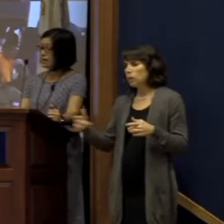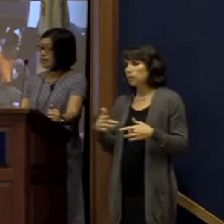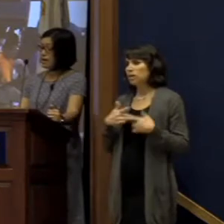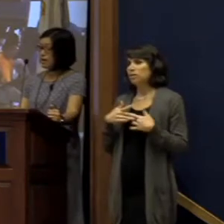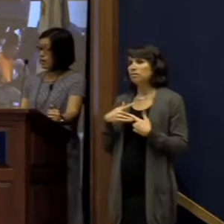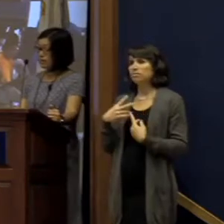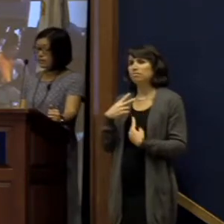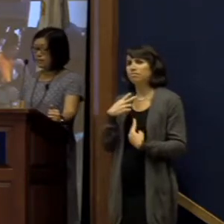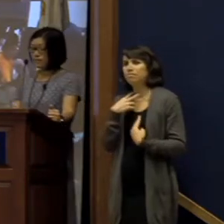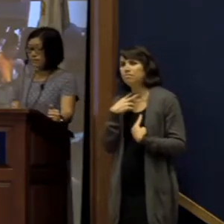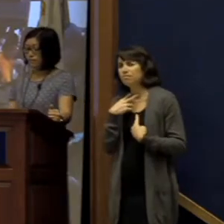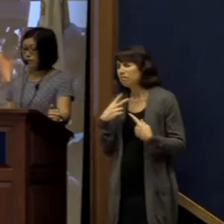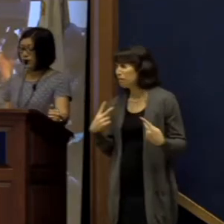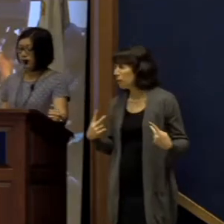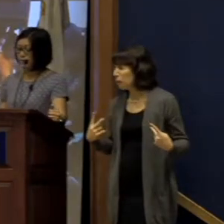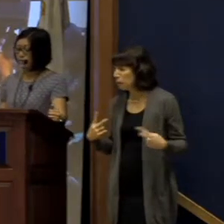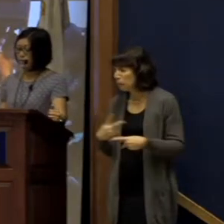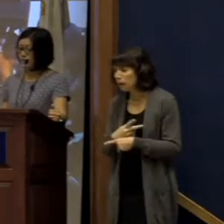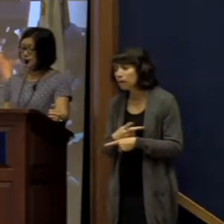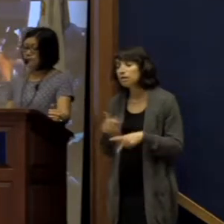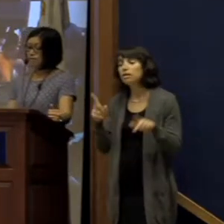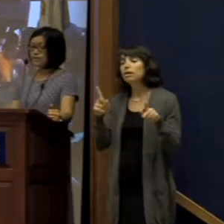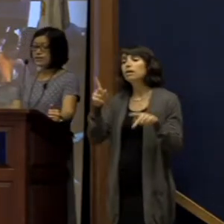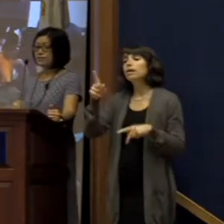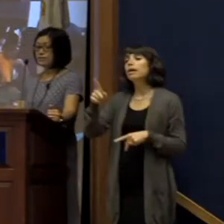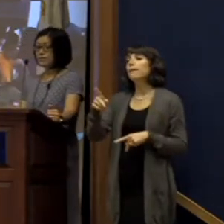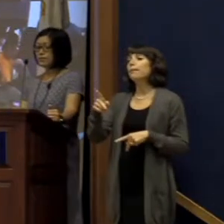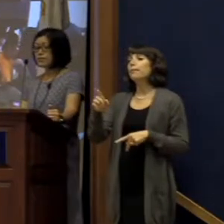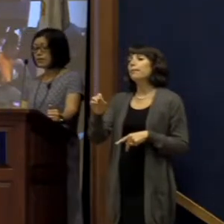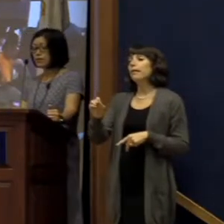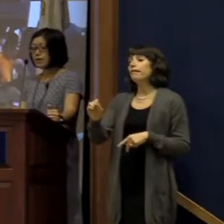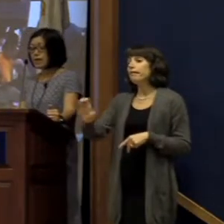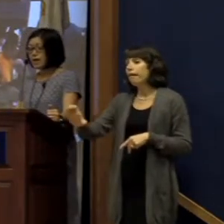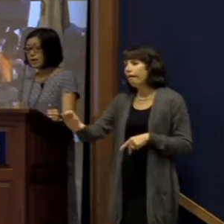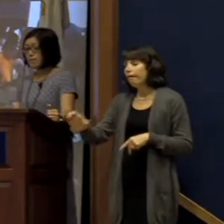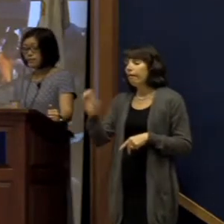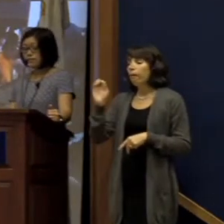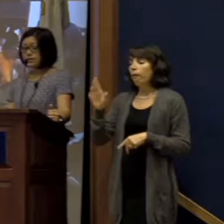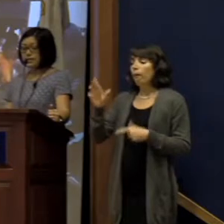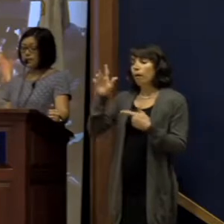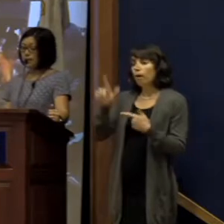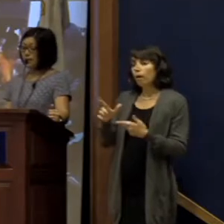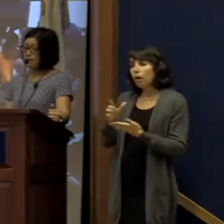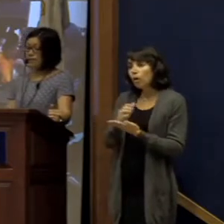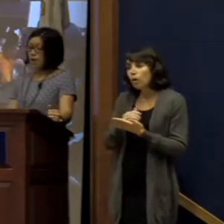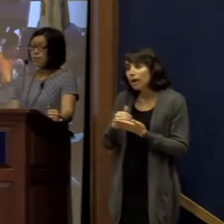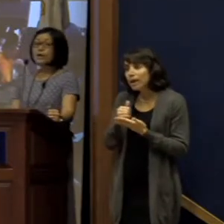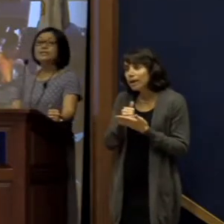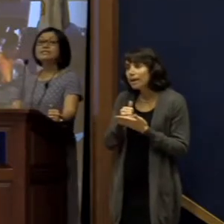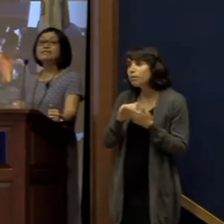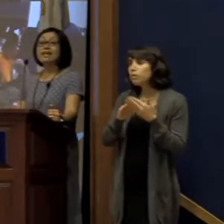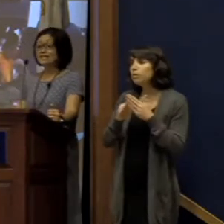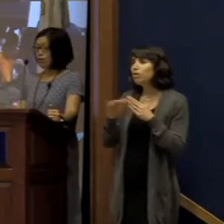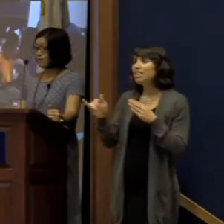Poor people from low-income communities for example in Puerto Rico and most recently in the Bahamas where we still as of now